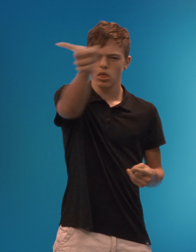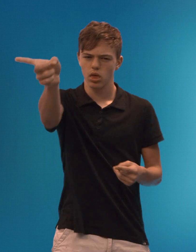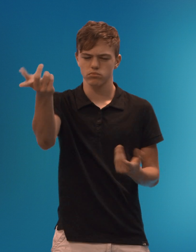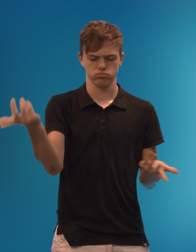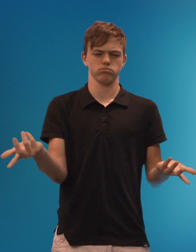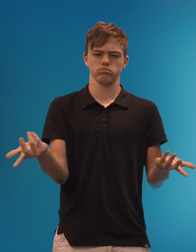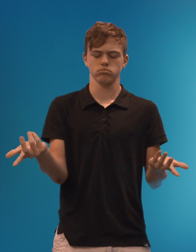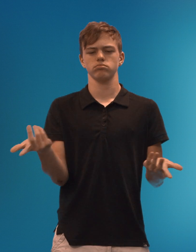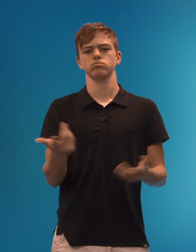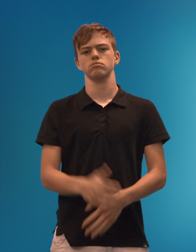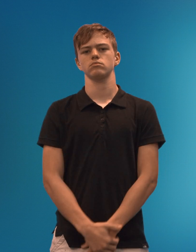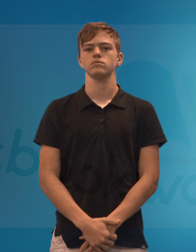How do they communicate between each other?